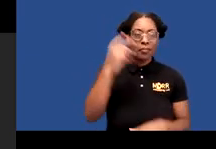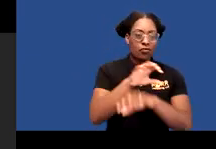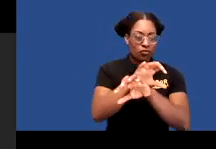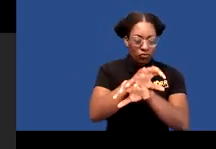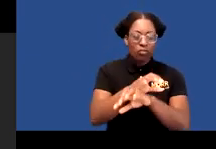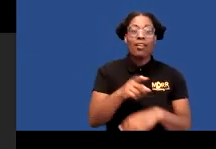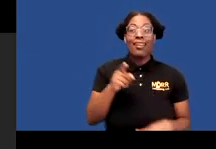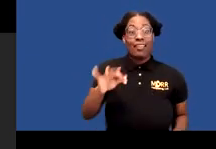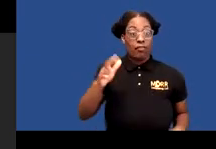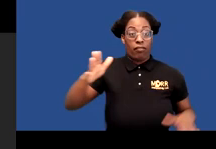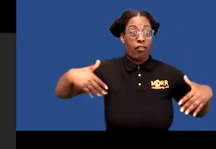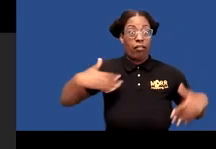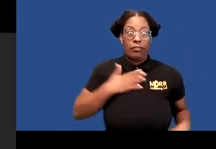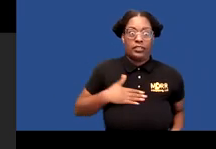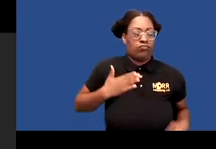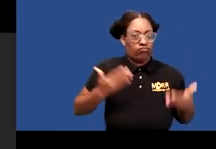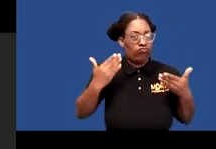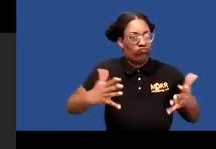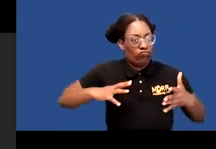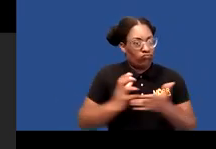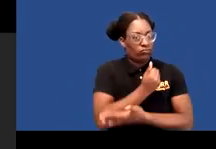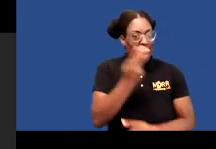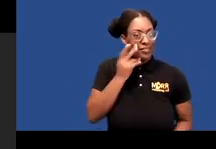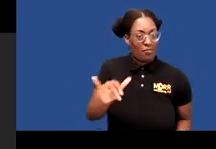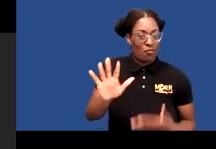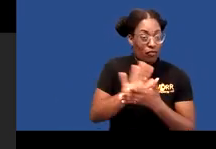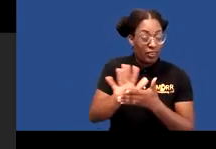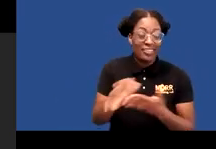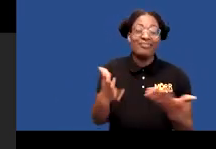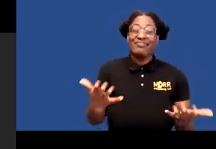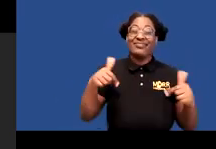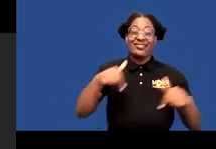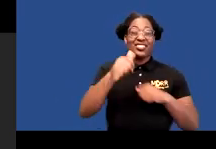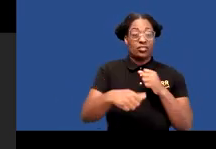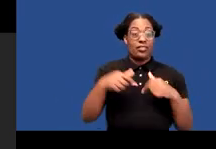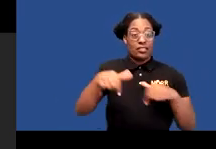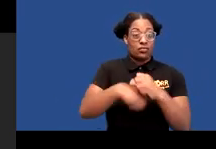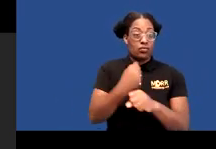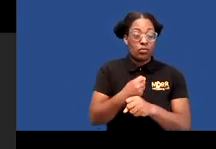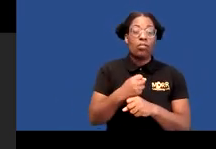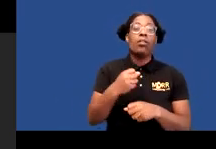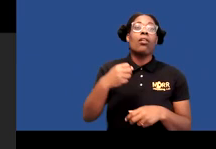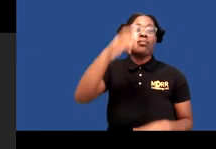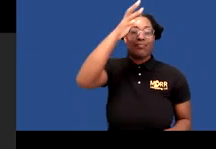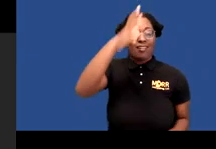We lost the lead actor this year, Chadwick Boseman, to cancer. It was really unexpected because it was kept so private,